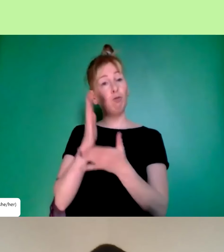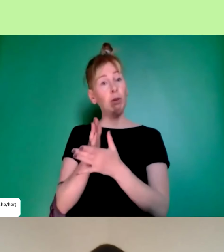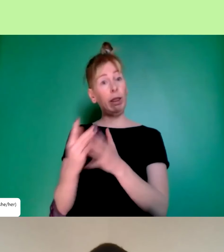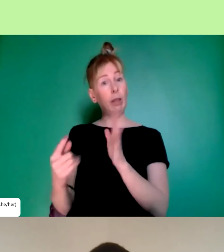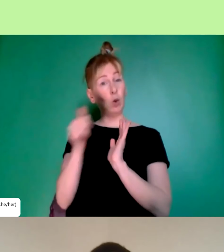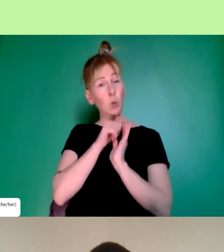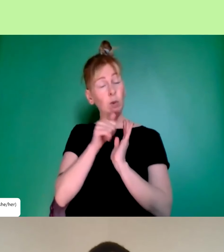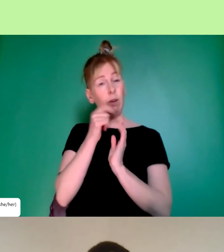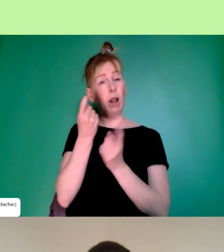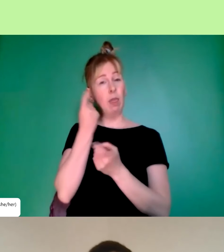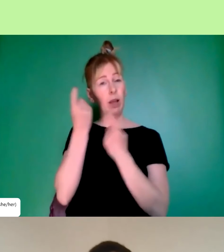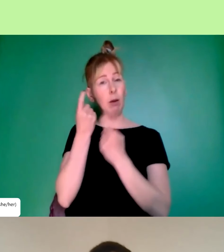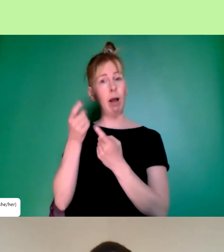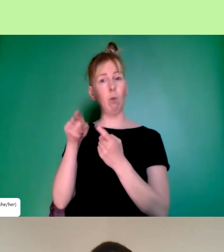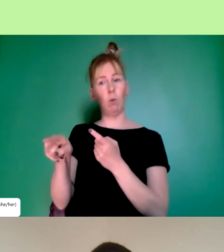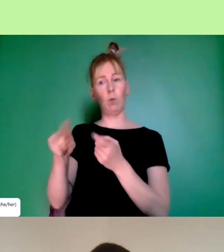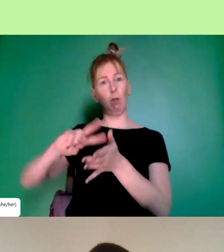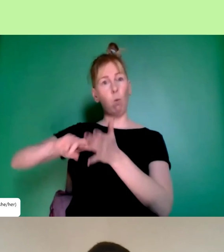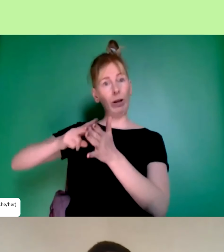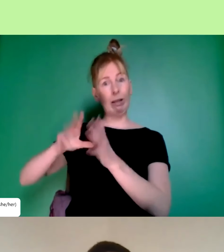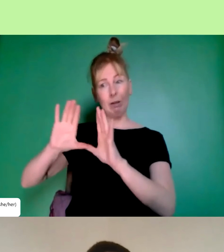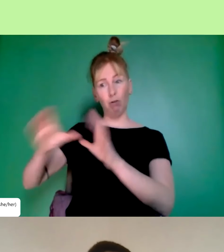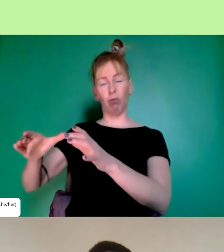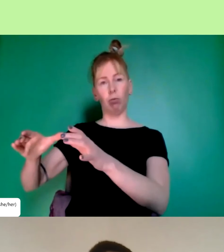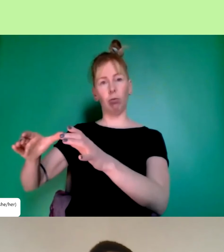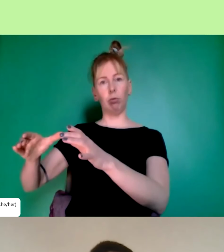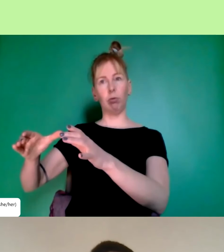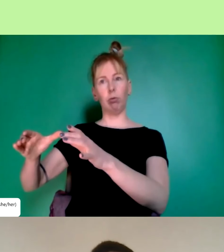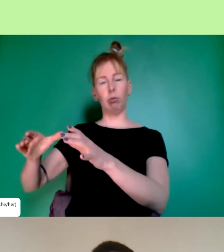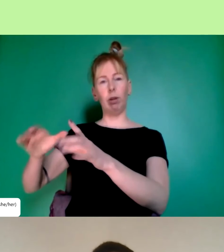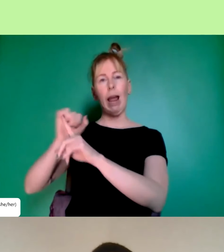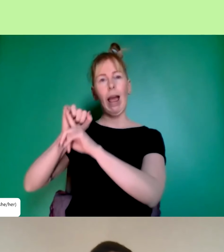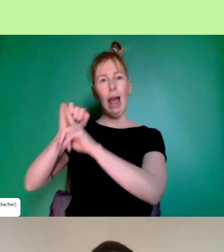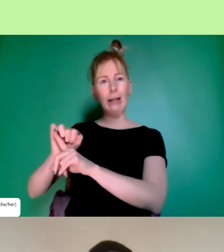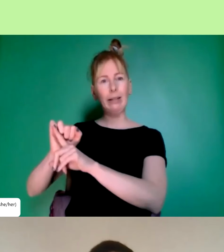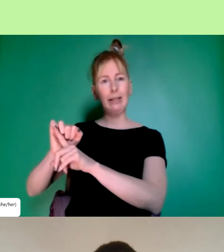So I guess the first question about is, is there an institution that's non conflict based?